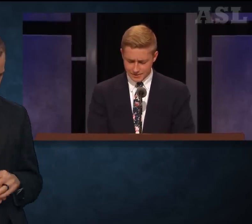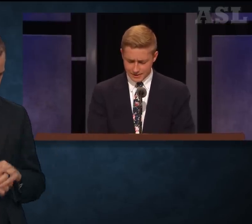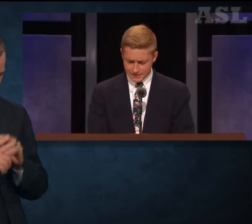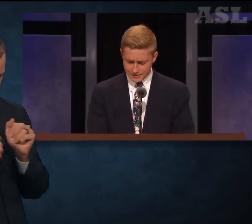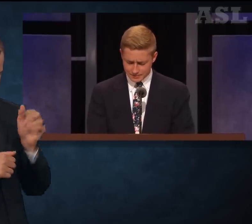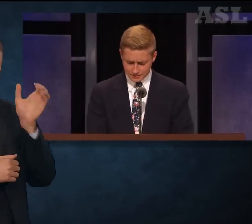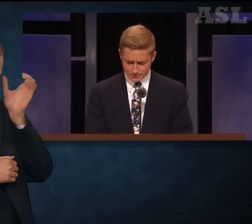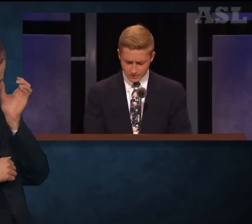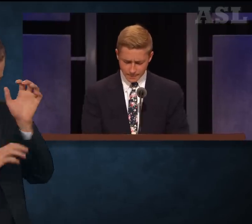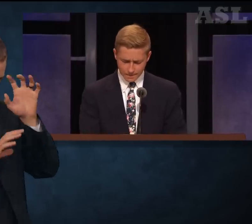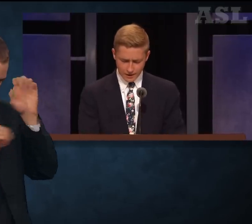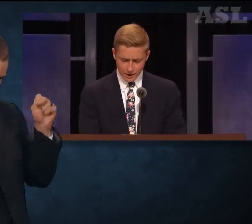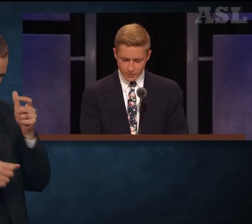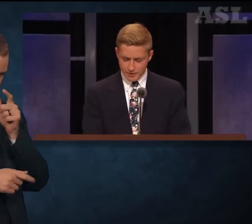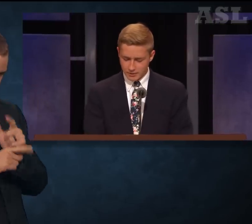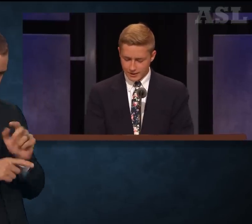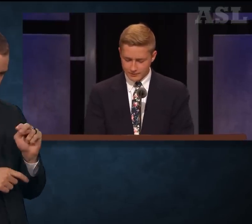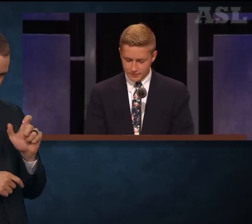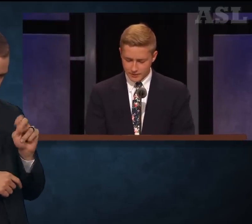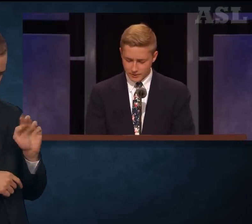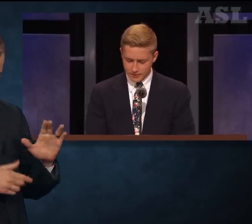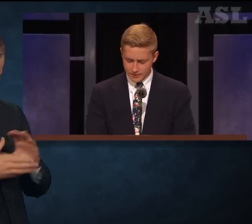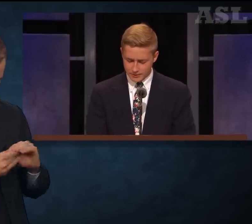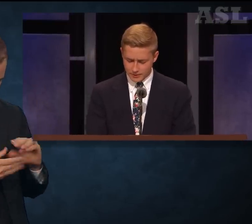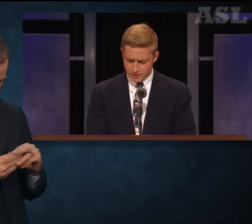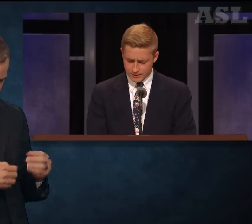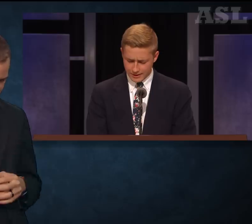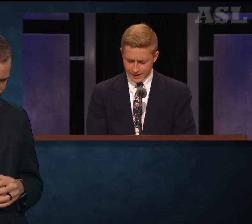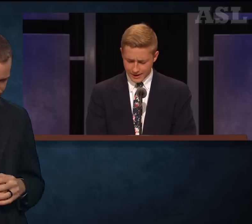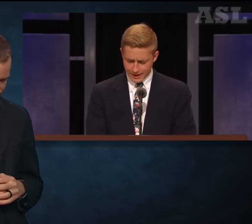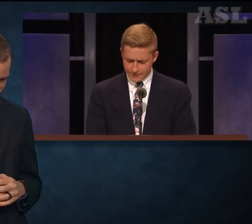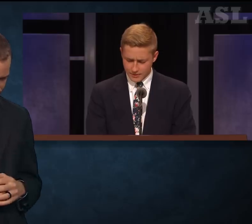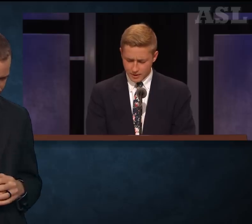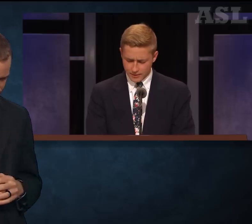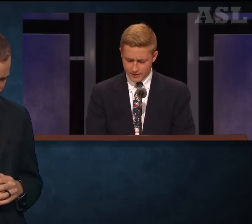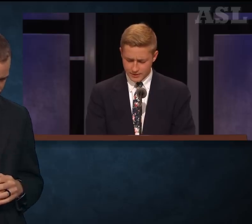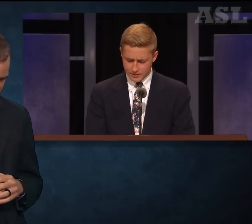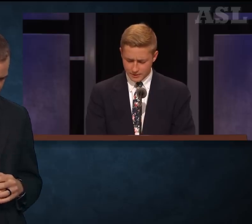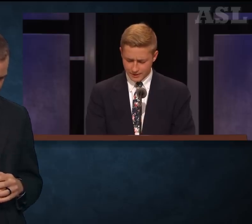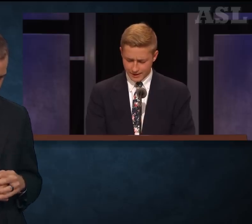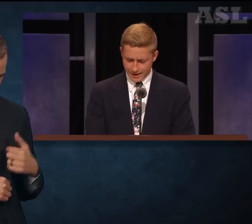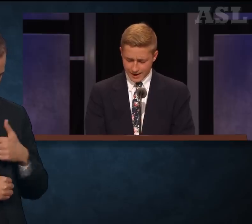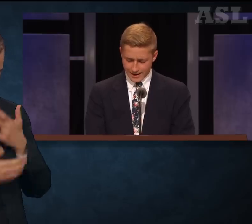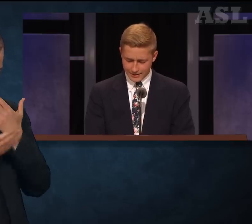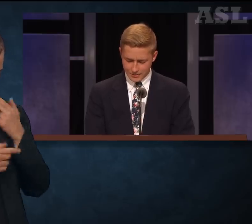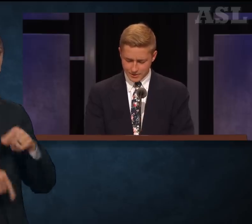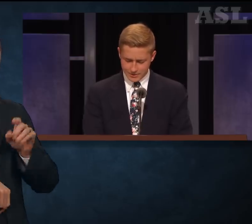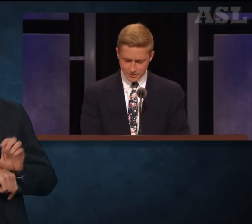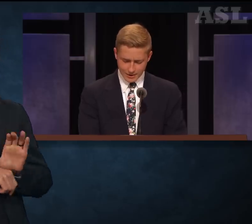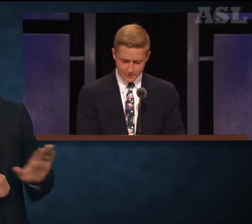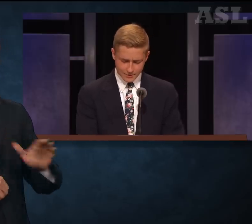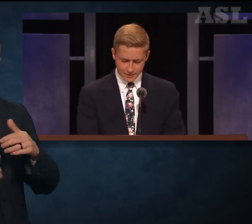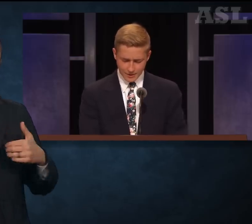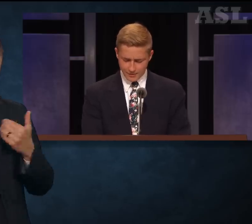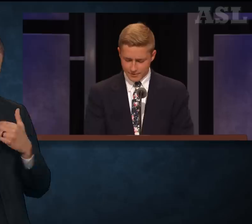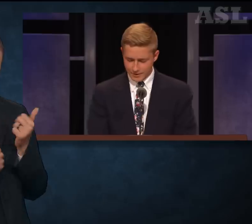TO HEAR THE MESSAGES OF PRESIDENT AND SISTER NELSON.